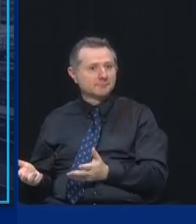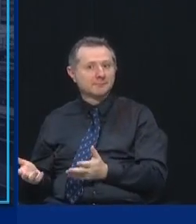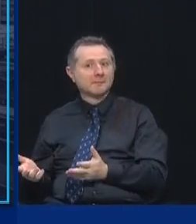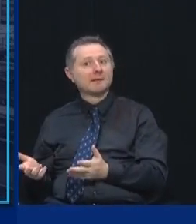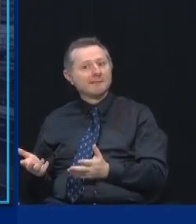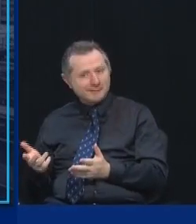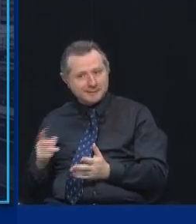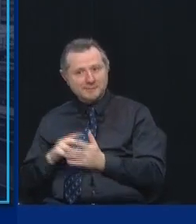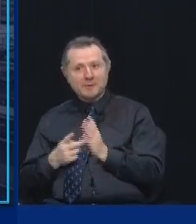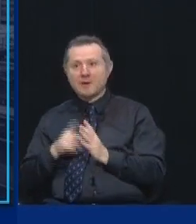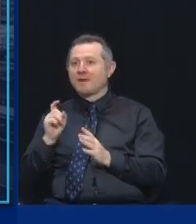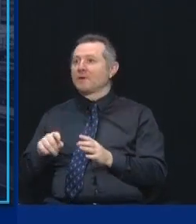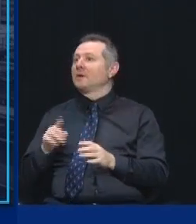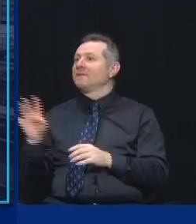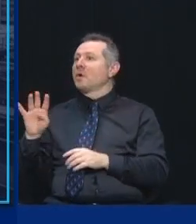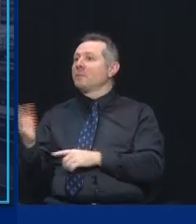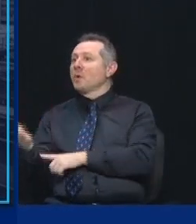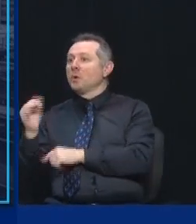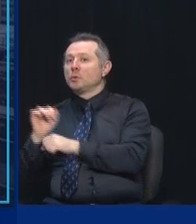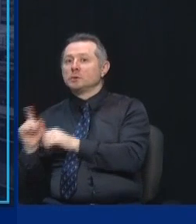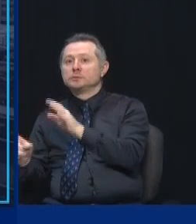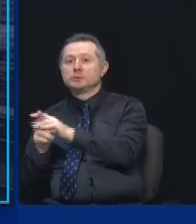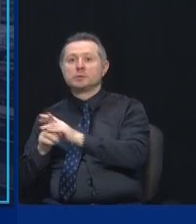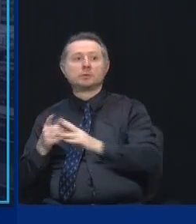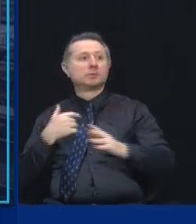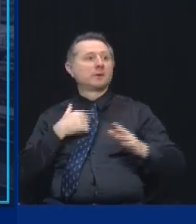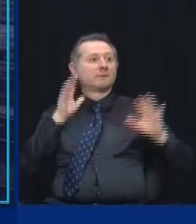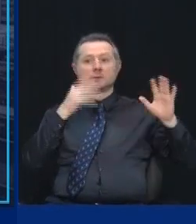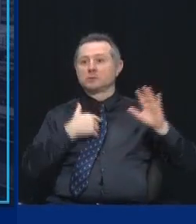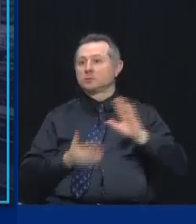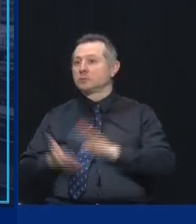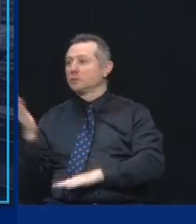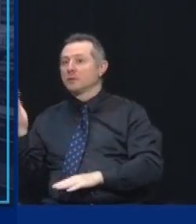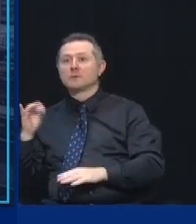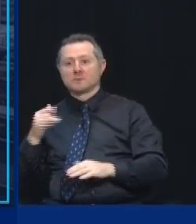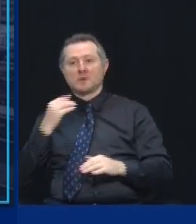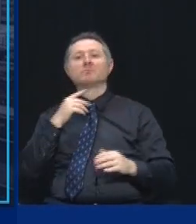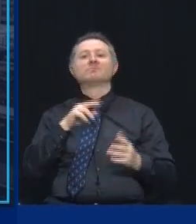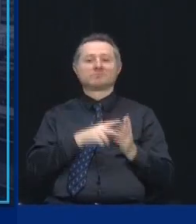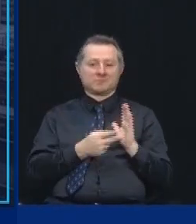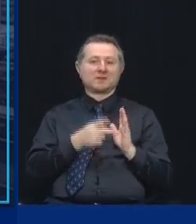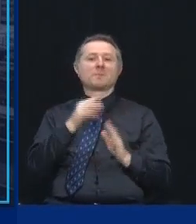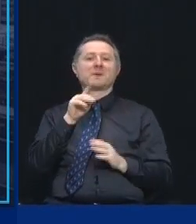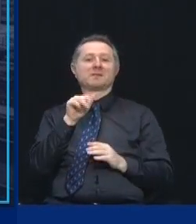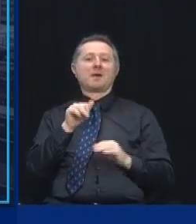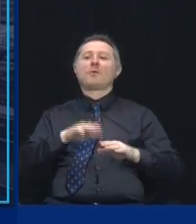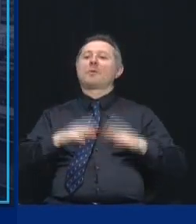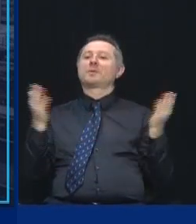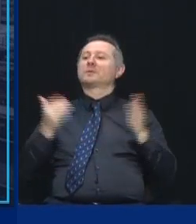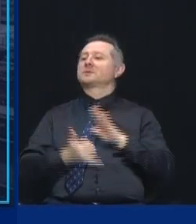ARE GOING TO NEED TO GET BACK AND FORTH. NOW, YOU'LL HAVE PEOPLE WORKING